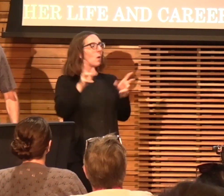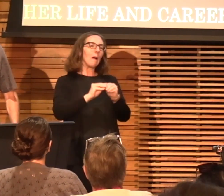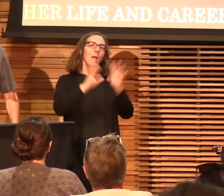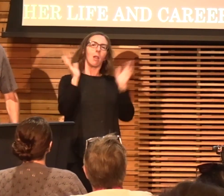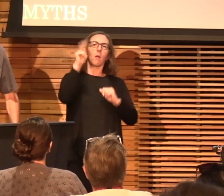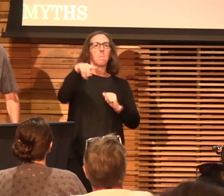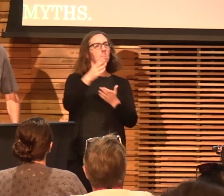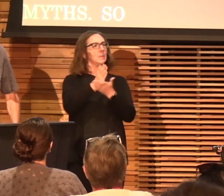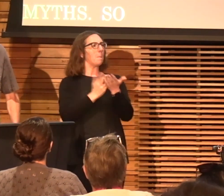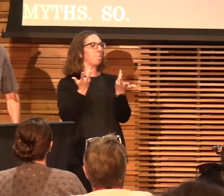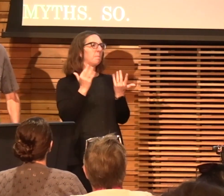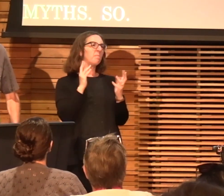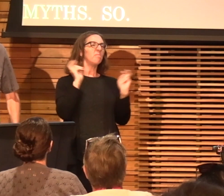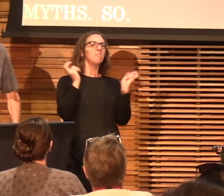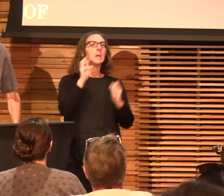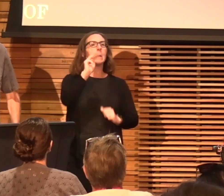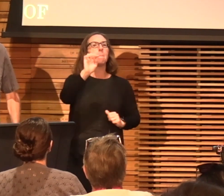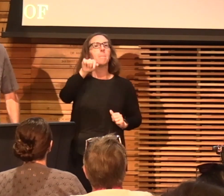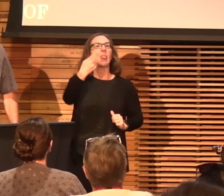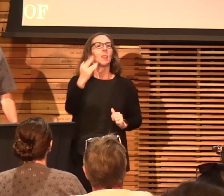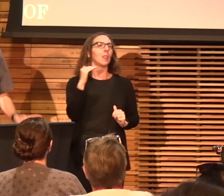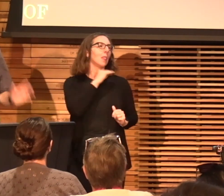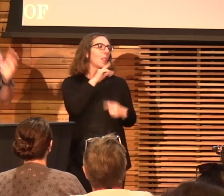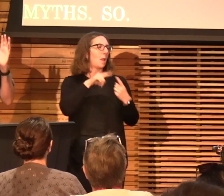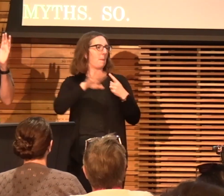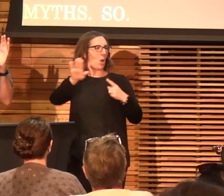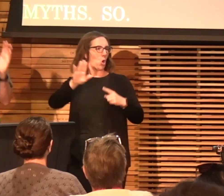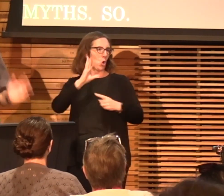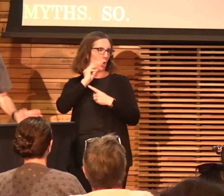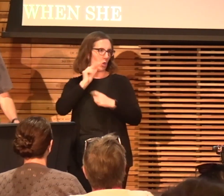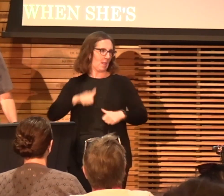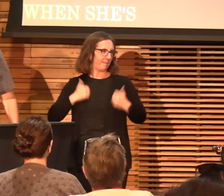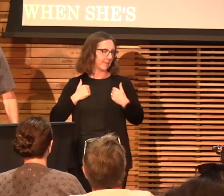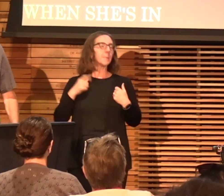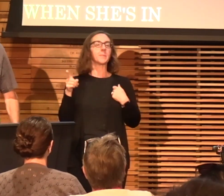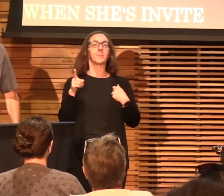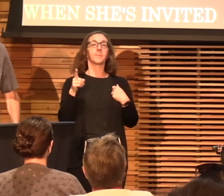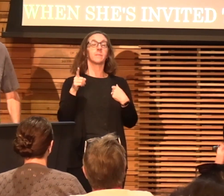So when she's invited to South Africa in 1949,